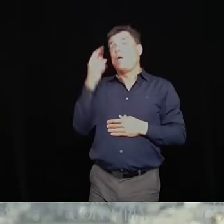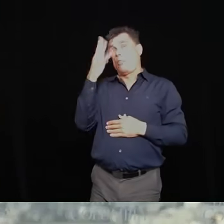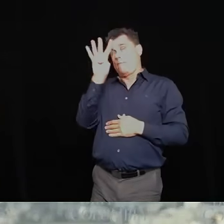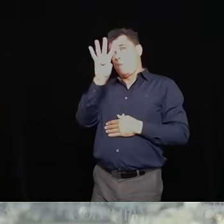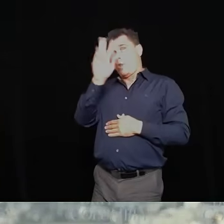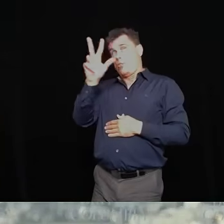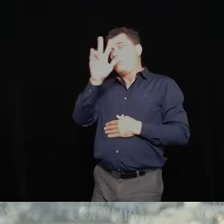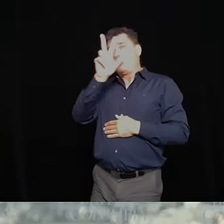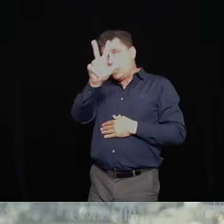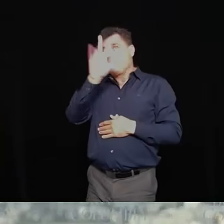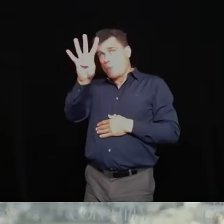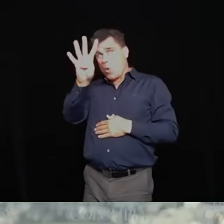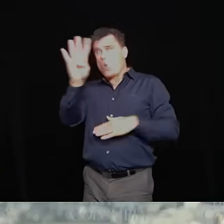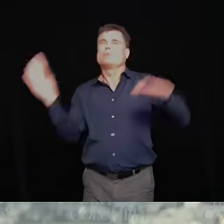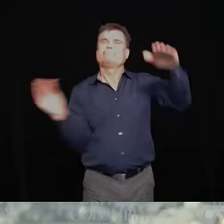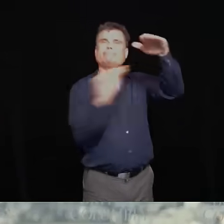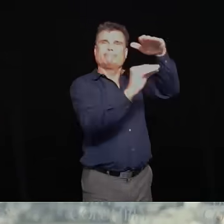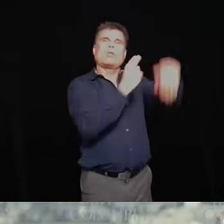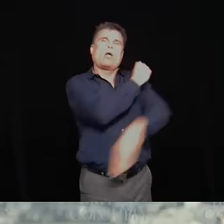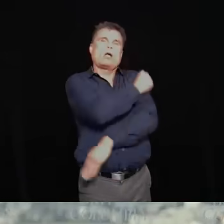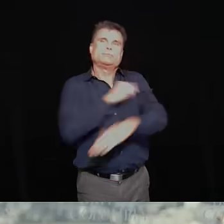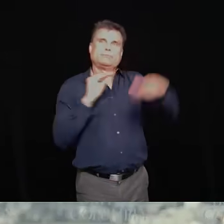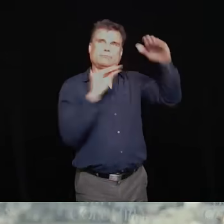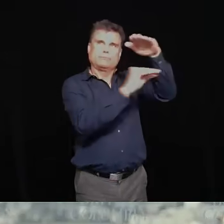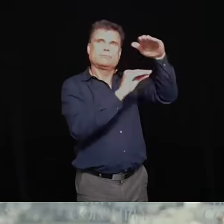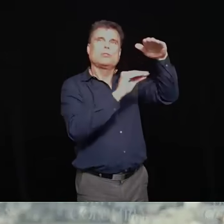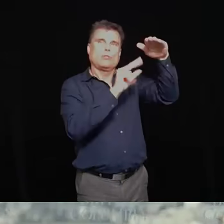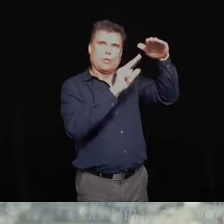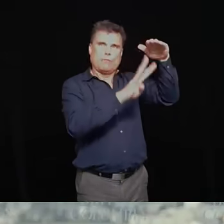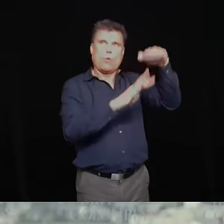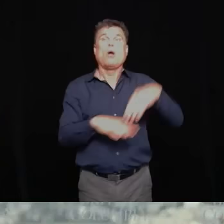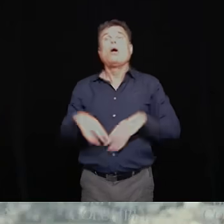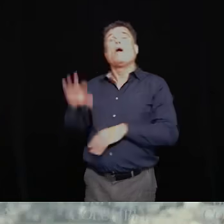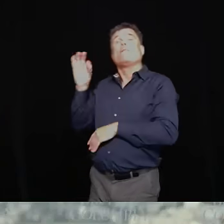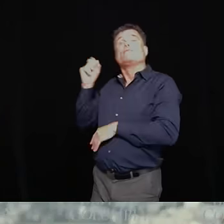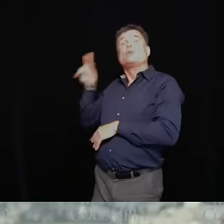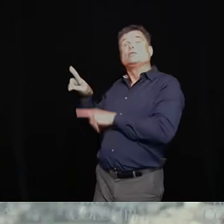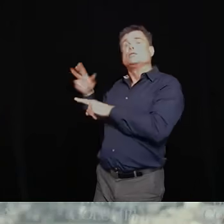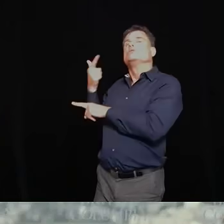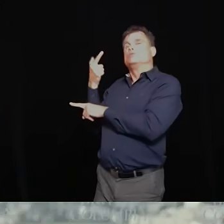cove COVID safety plan for our family and how that looks and how that works.